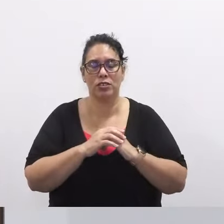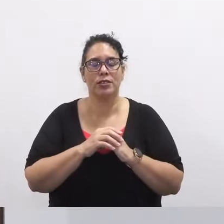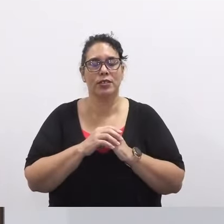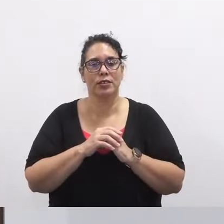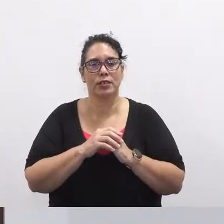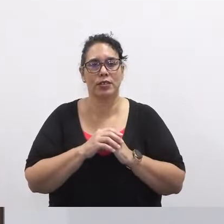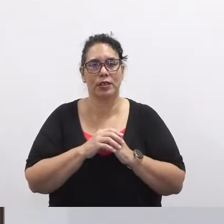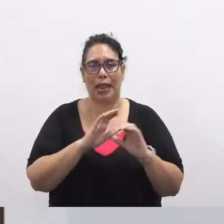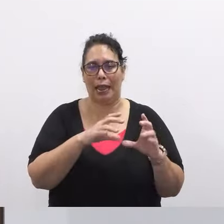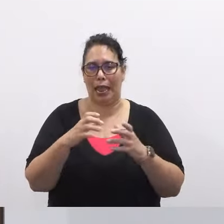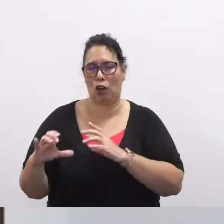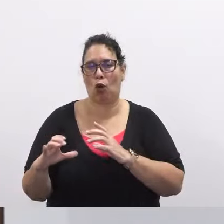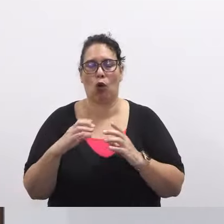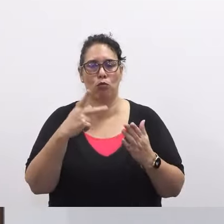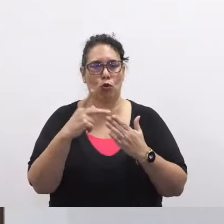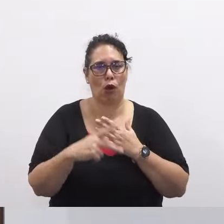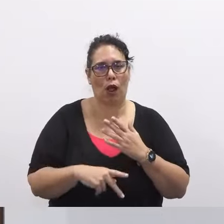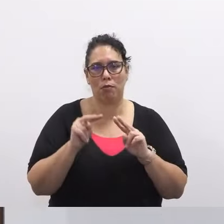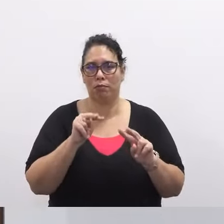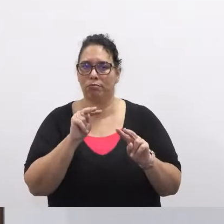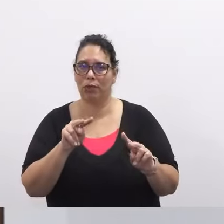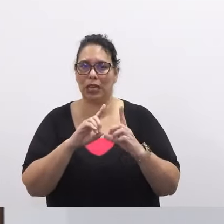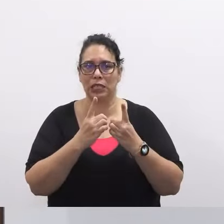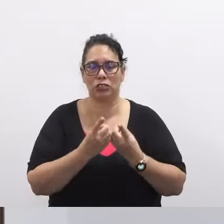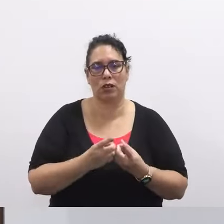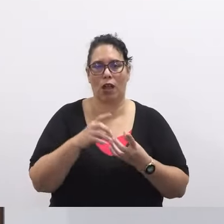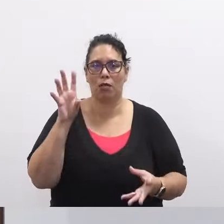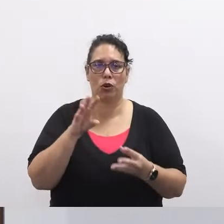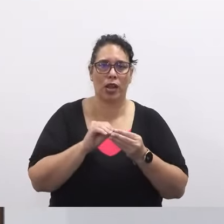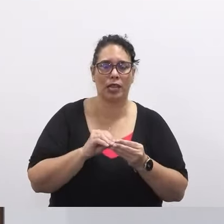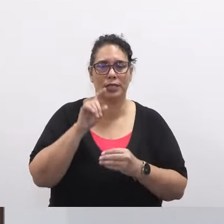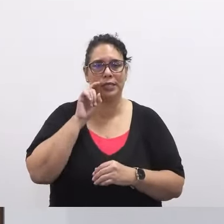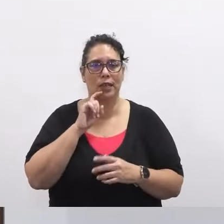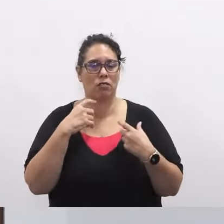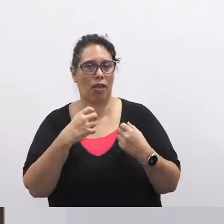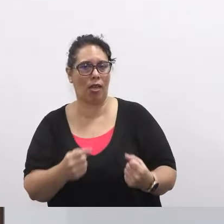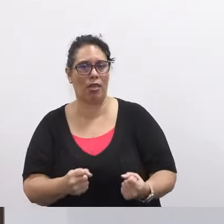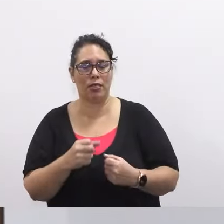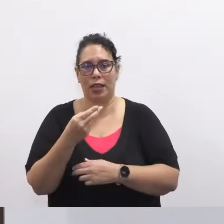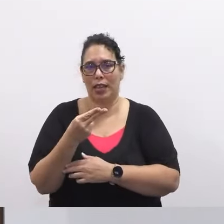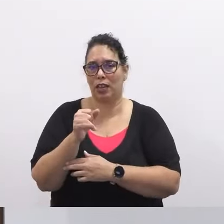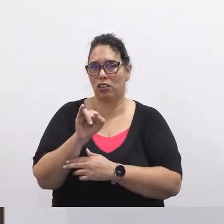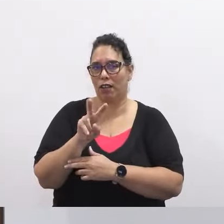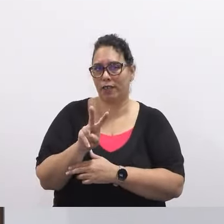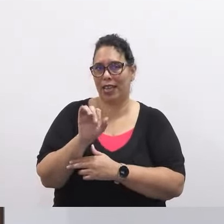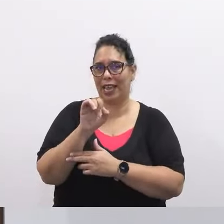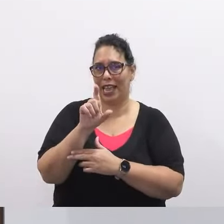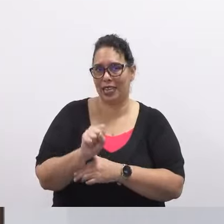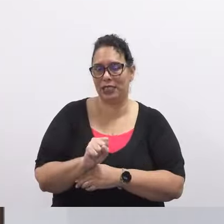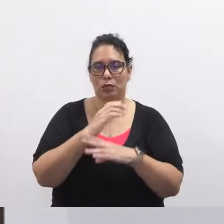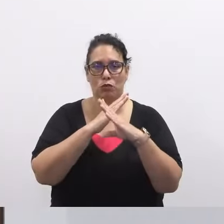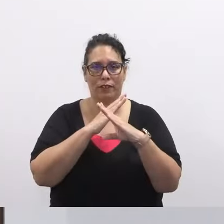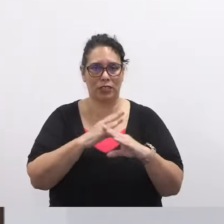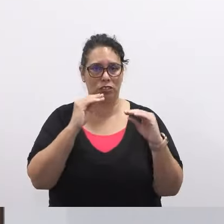categorical program monitoring of the district's comprehensive sexual health and HIV/AIDS prevention instruction.